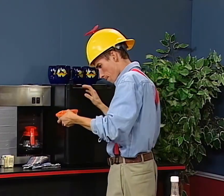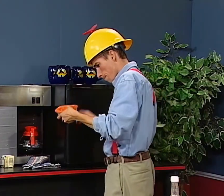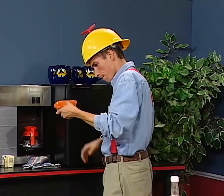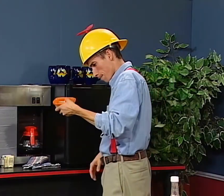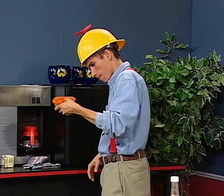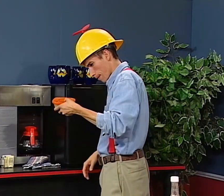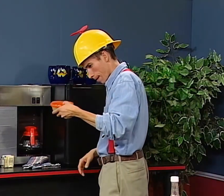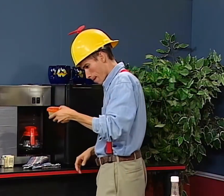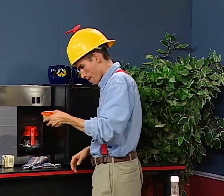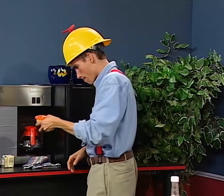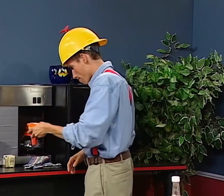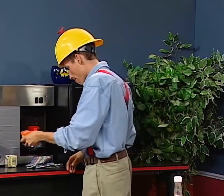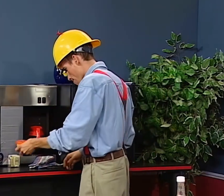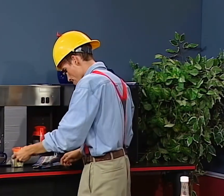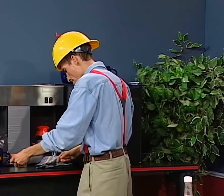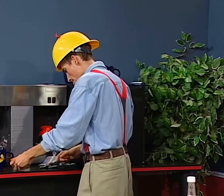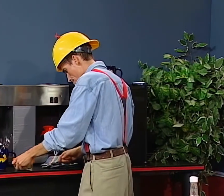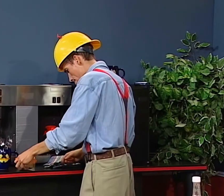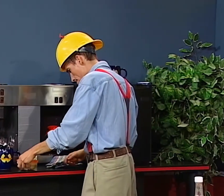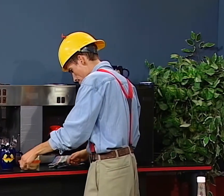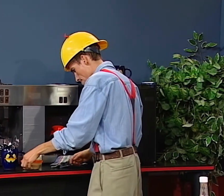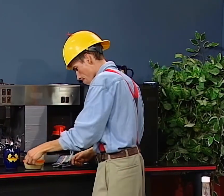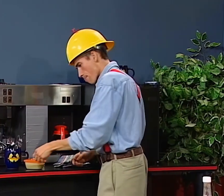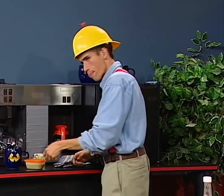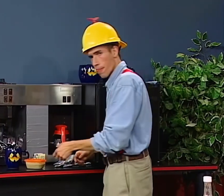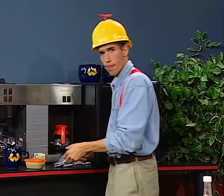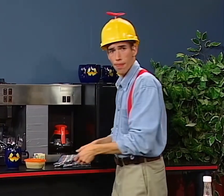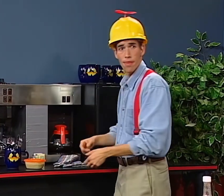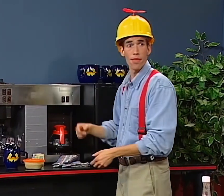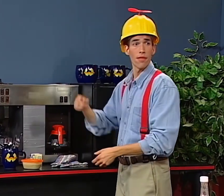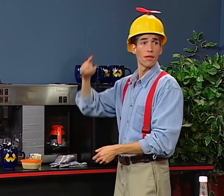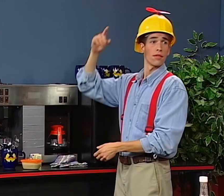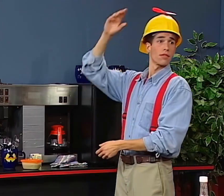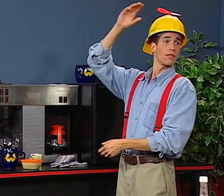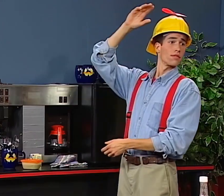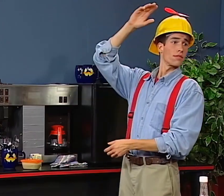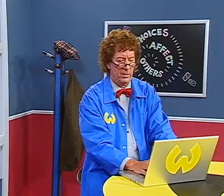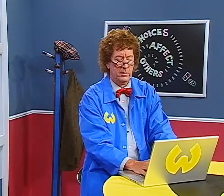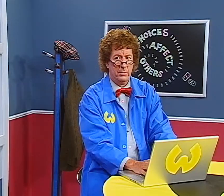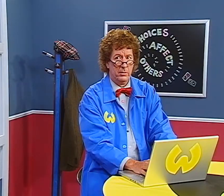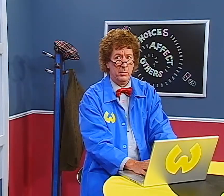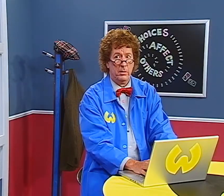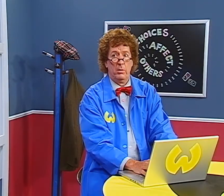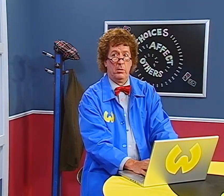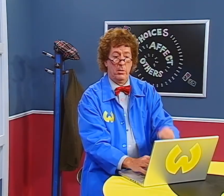HMMM. EXCUSE ME, DR. WONDER.